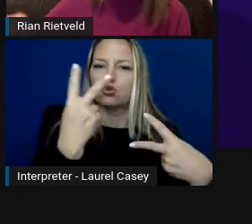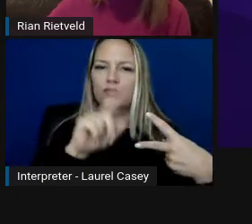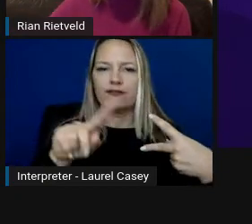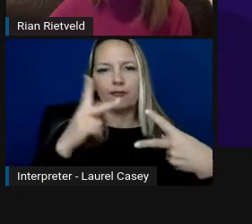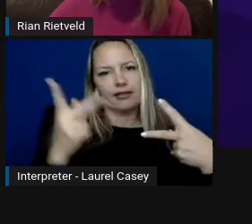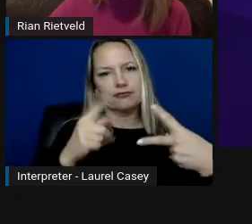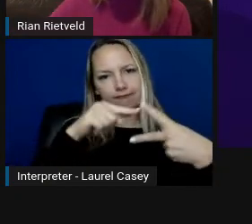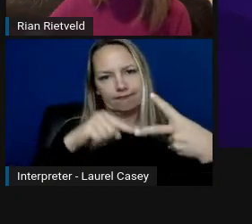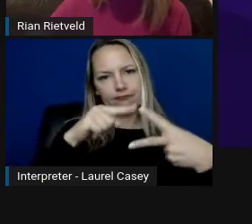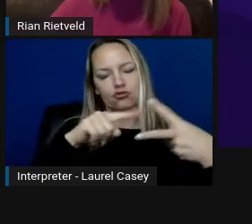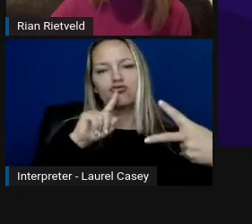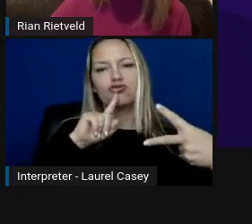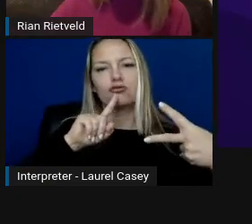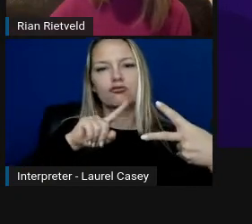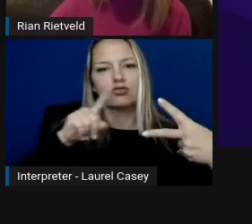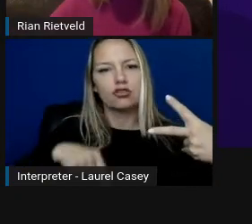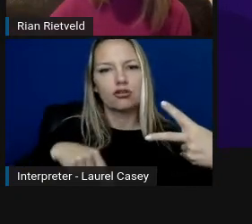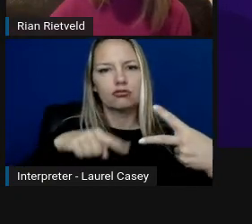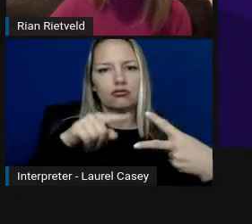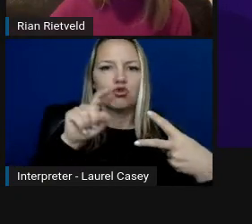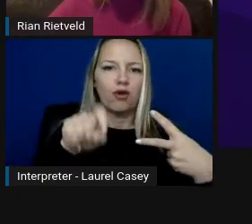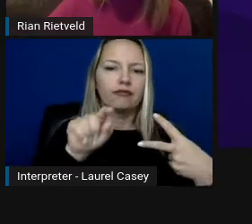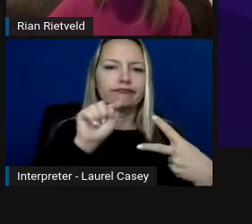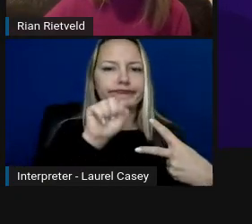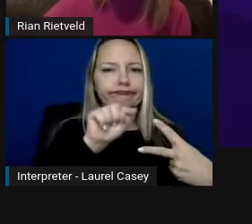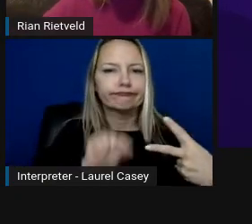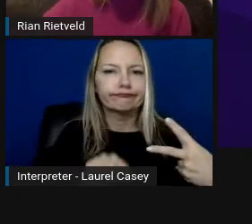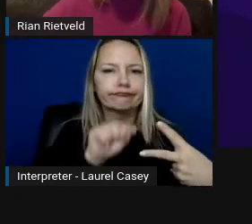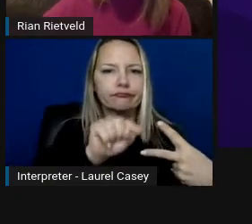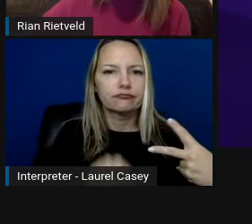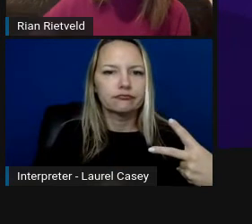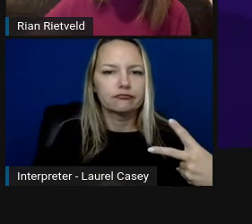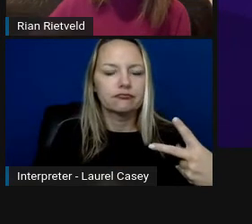With the arrow down, you can actually select one with enter.